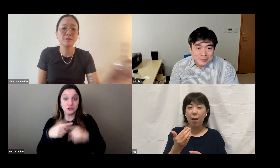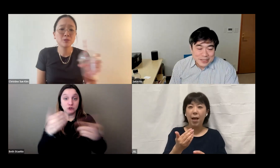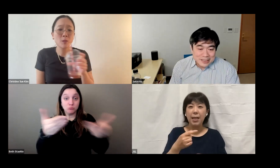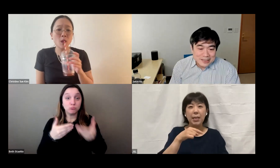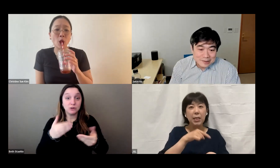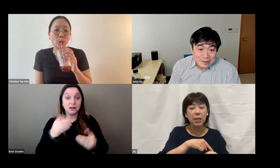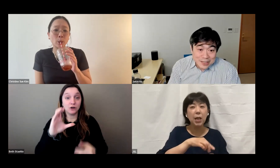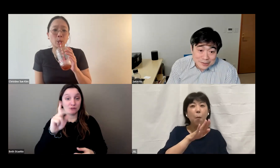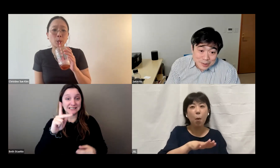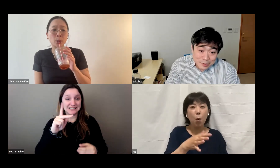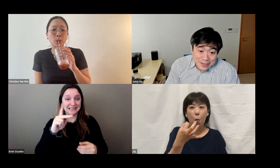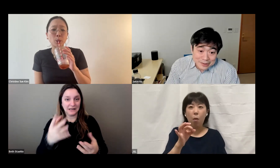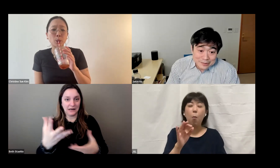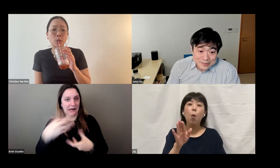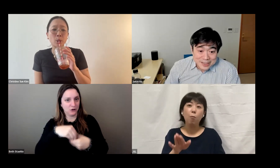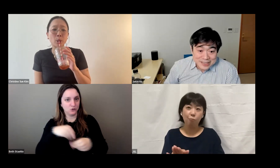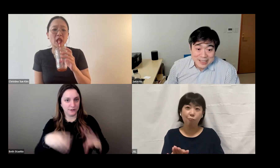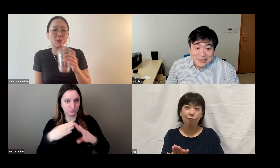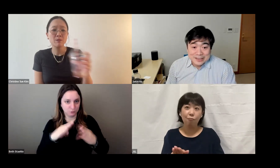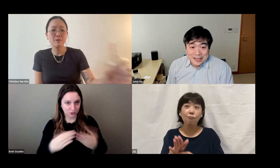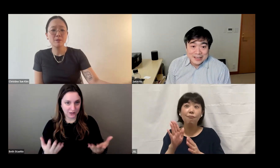But it does require intent and